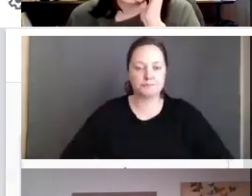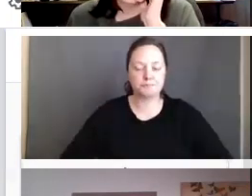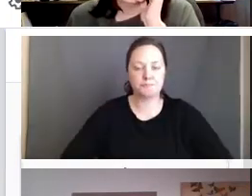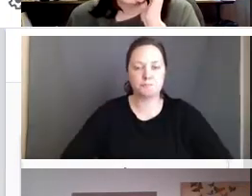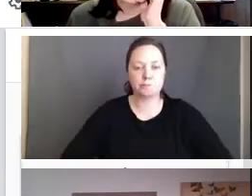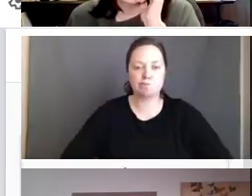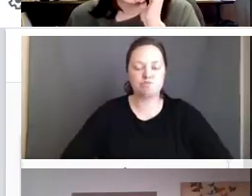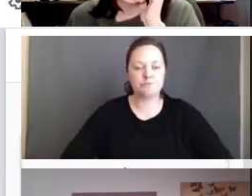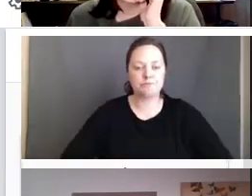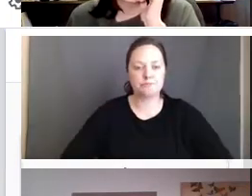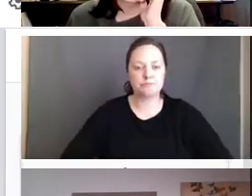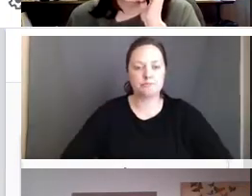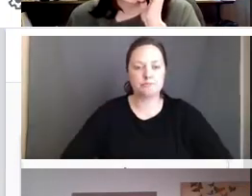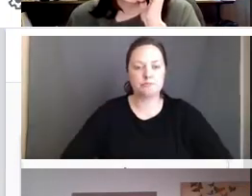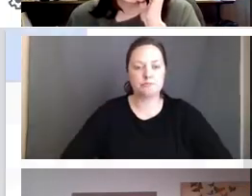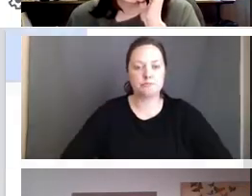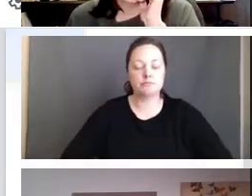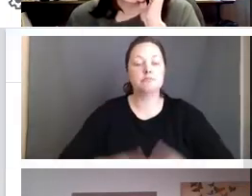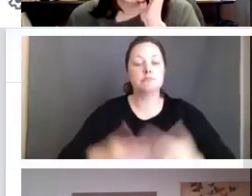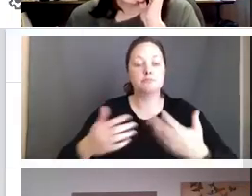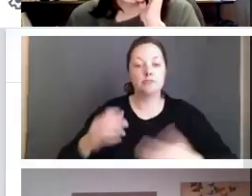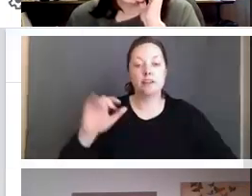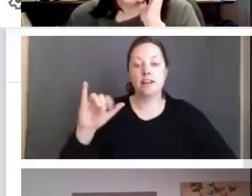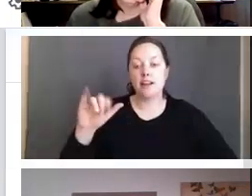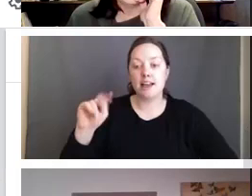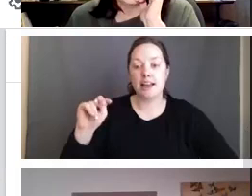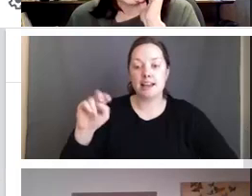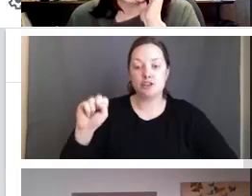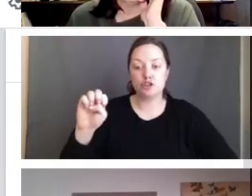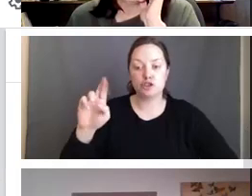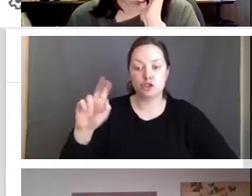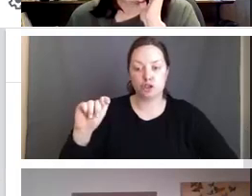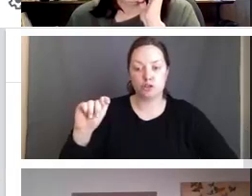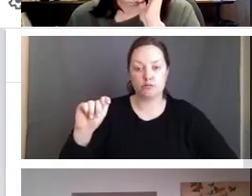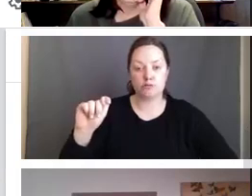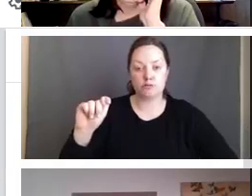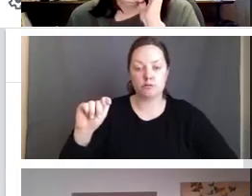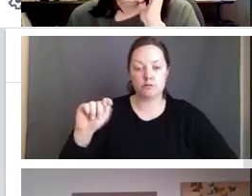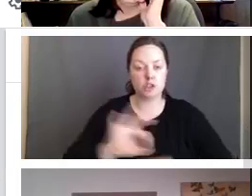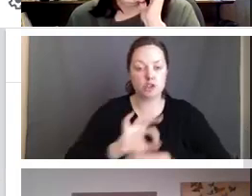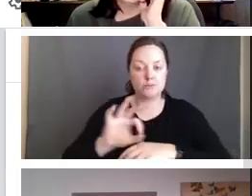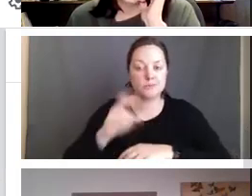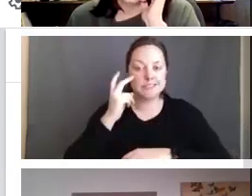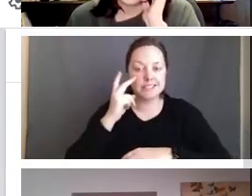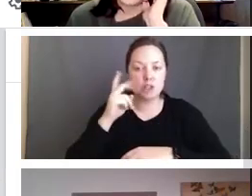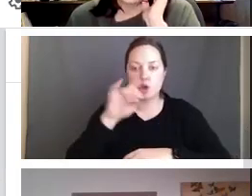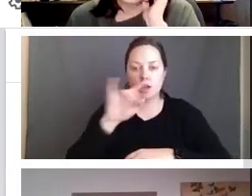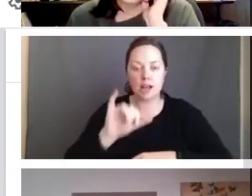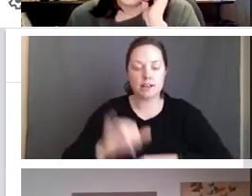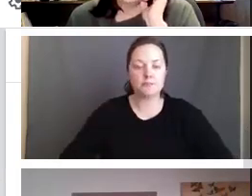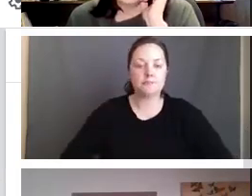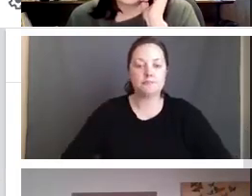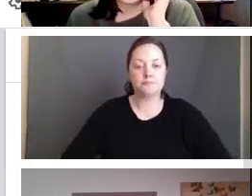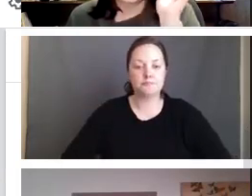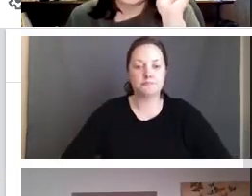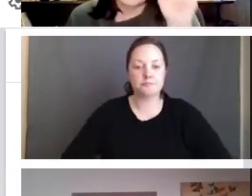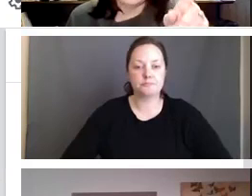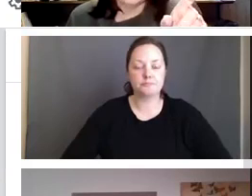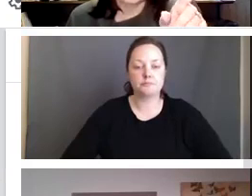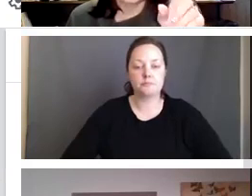Again you don't have to choose a theme from this list if you don't want to but they